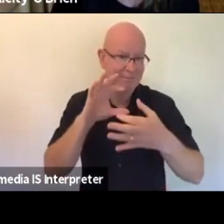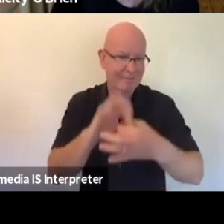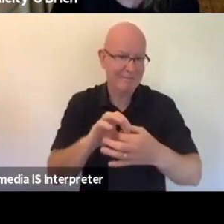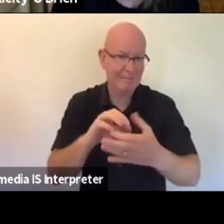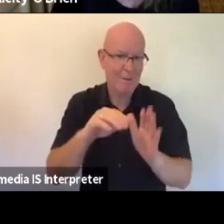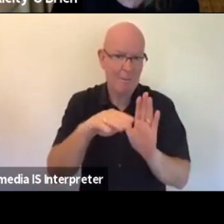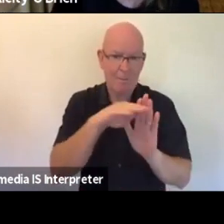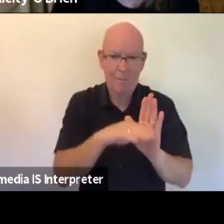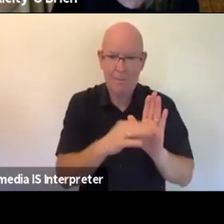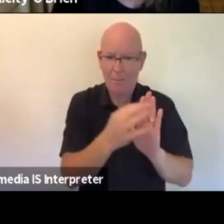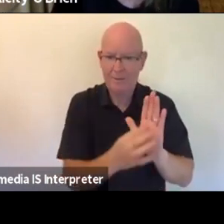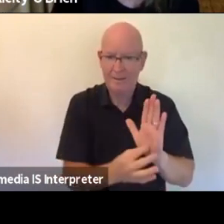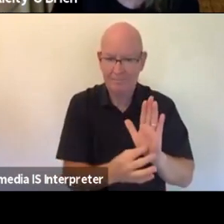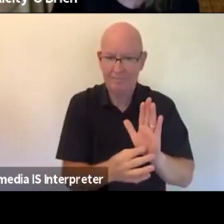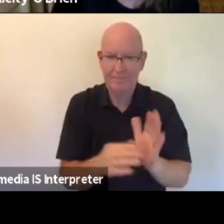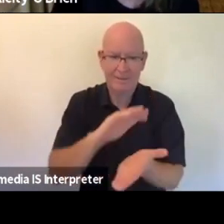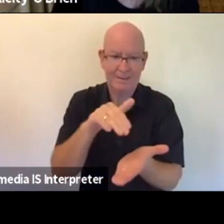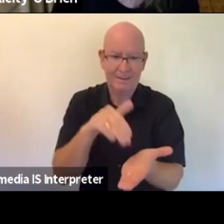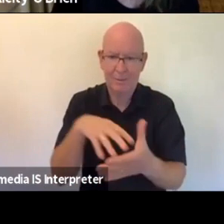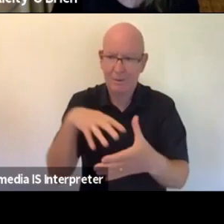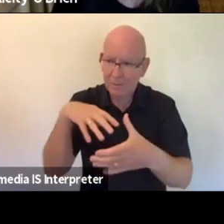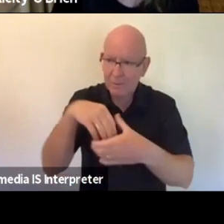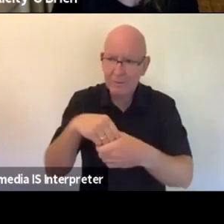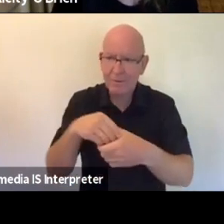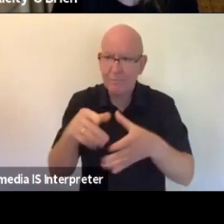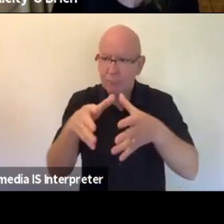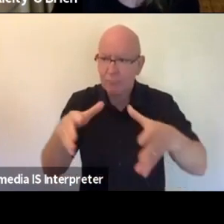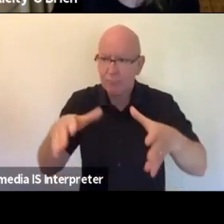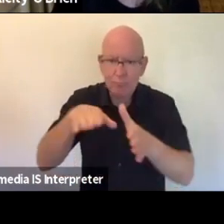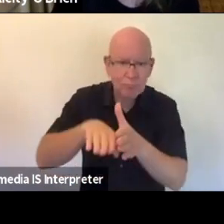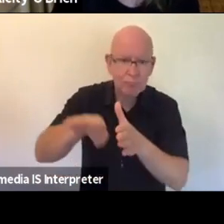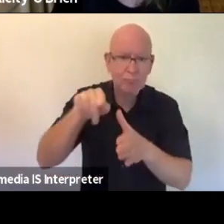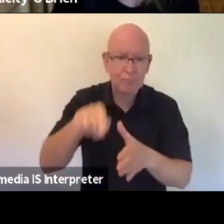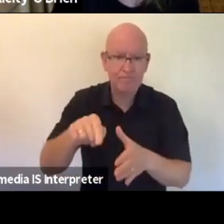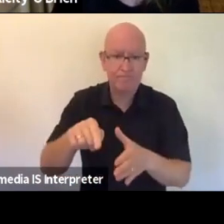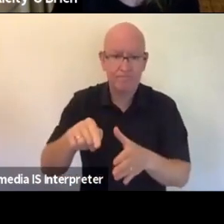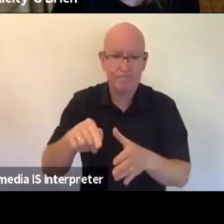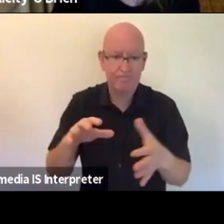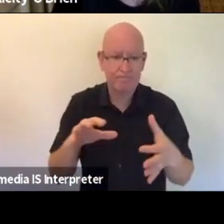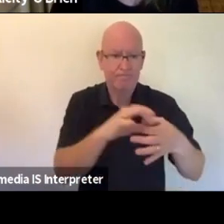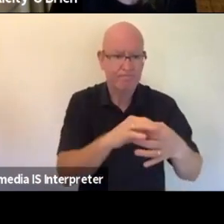and also in coorporation with other partners and organisations. The webinar series is part an initiative